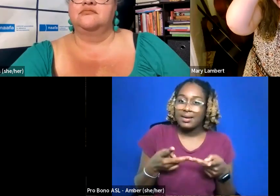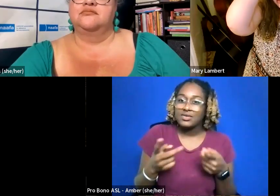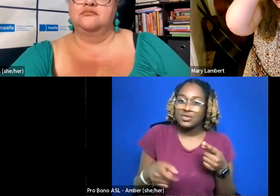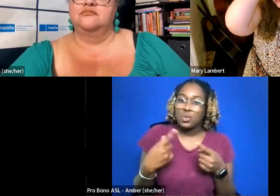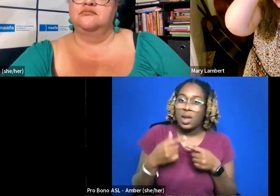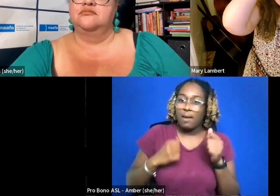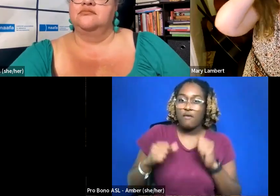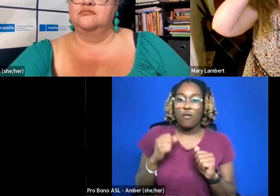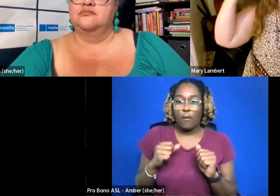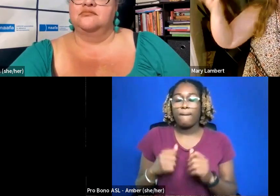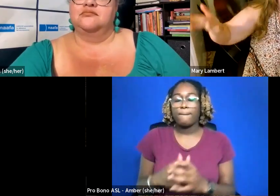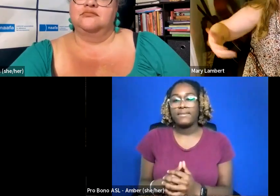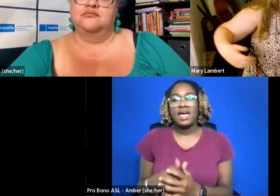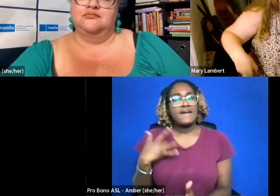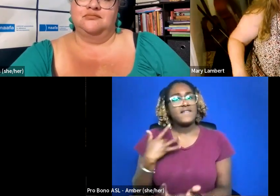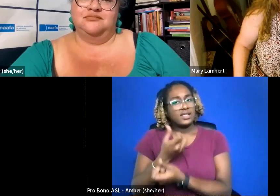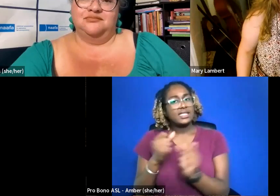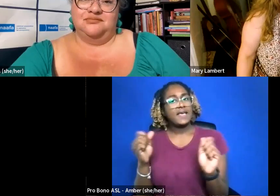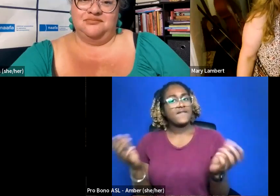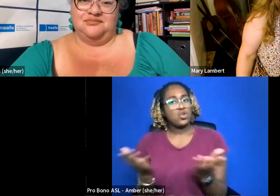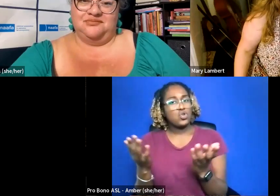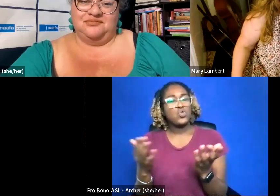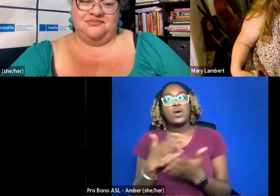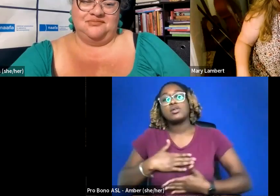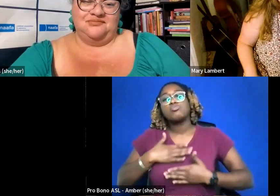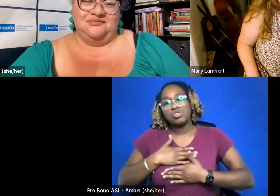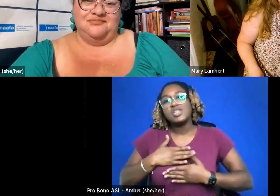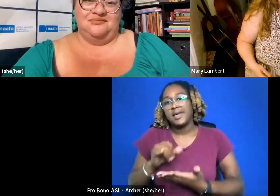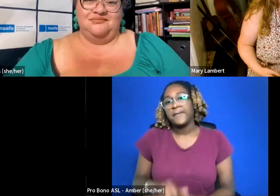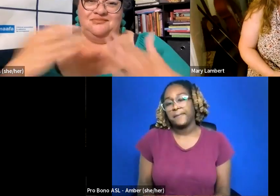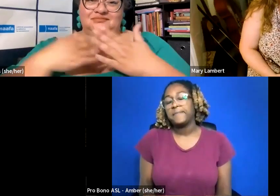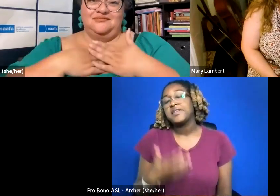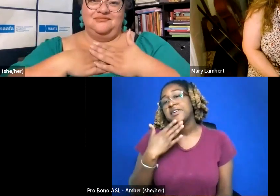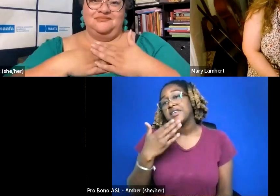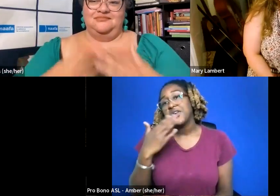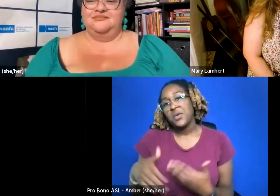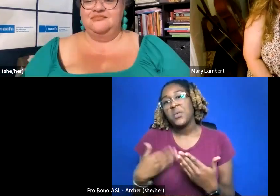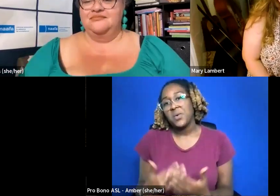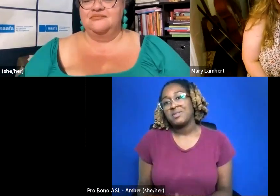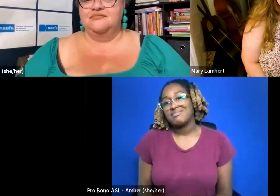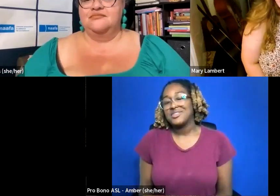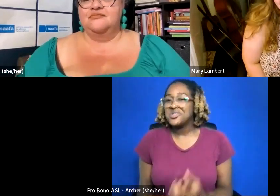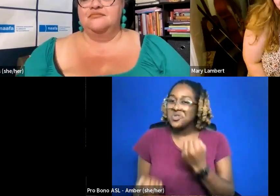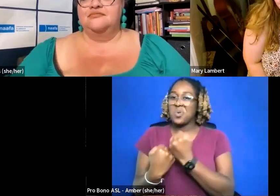And I felt really safe here. So I really appreciate that. Thank you all for for supporting